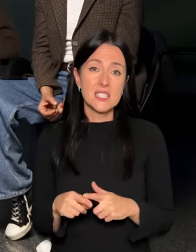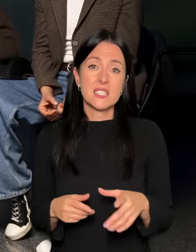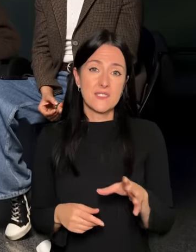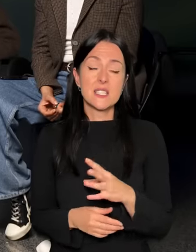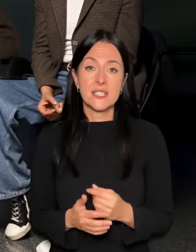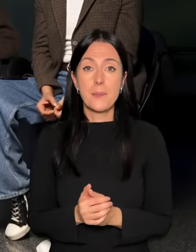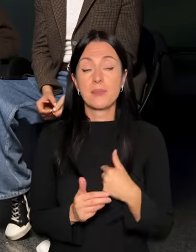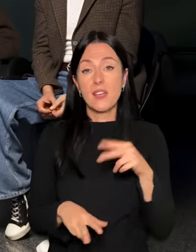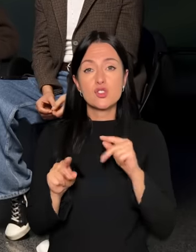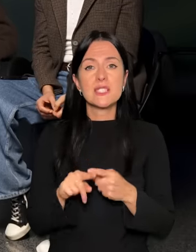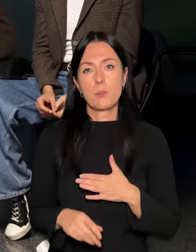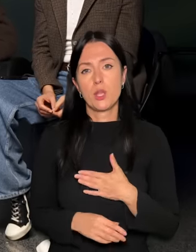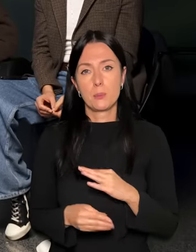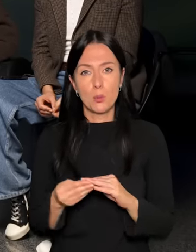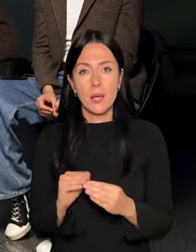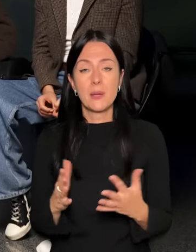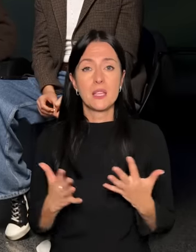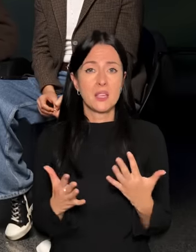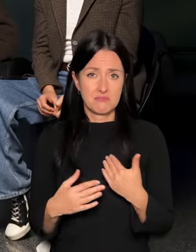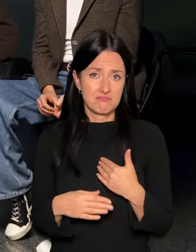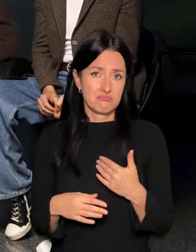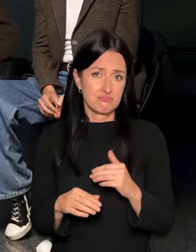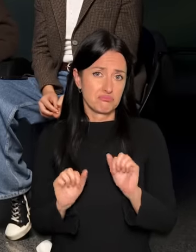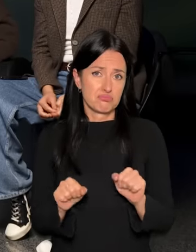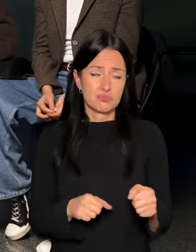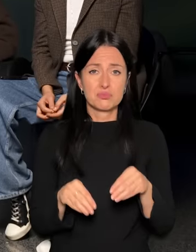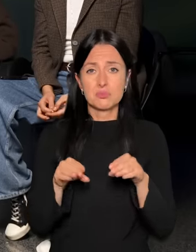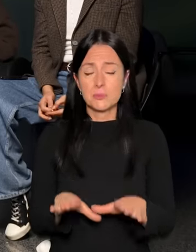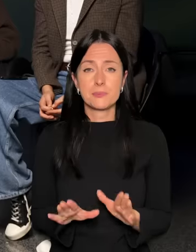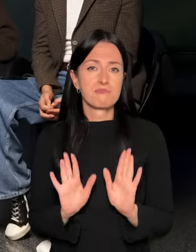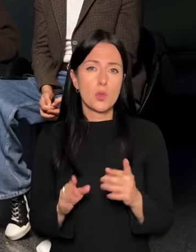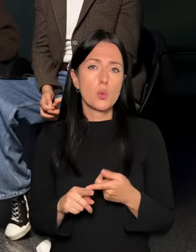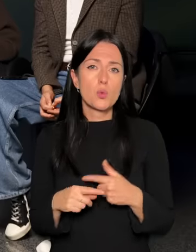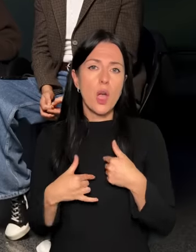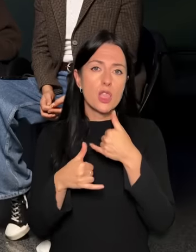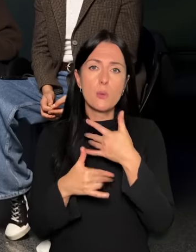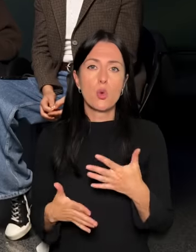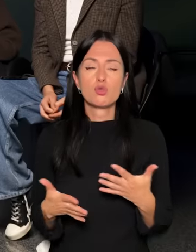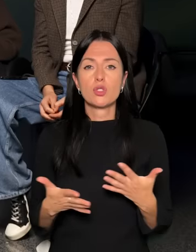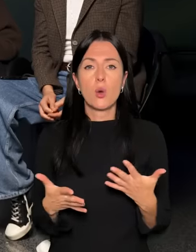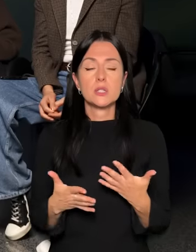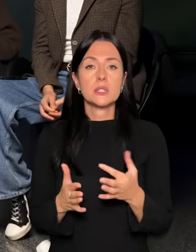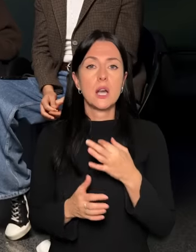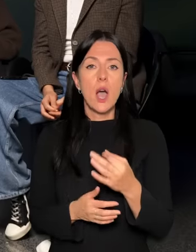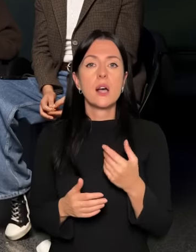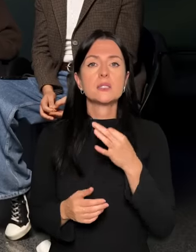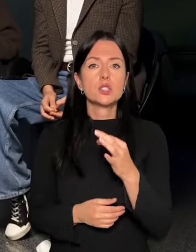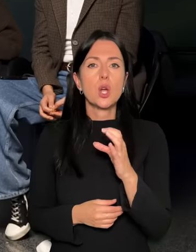But these are all my problems that I'm perfectly capable of solving.